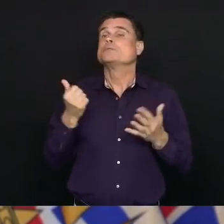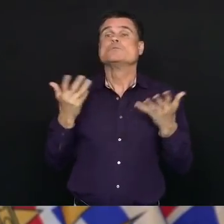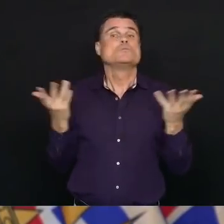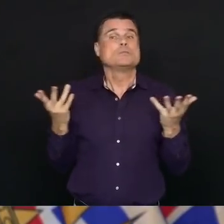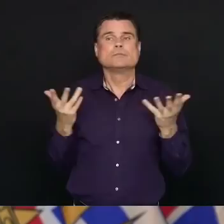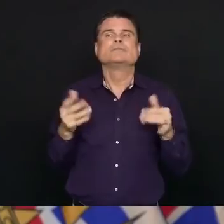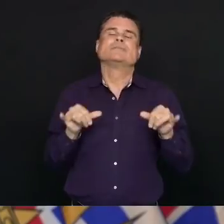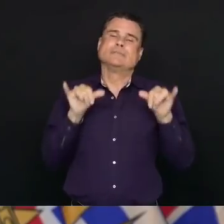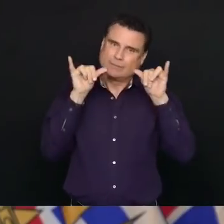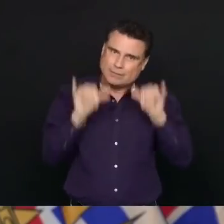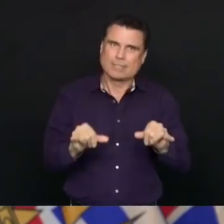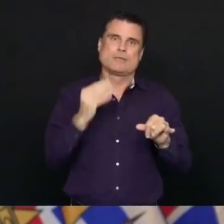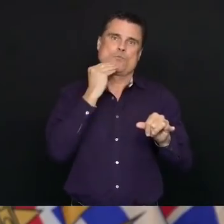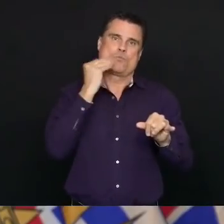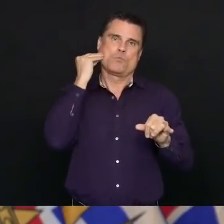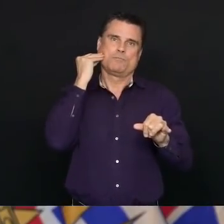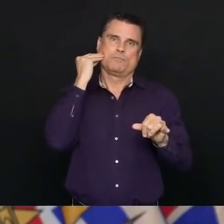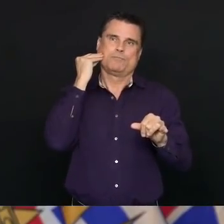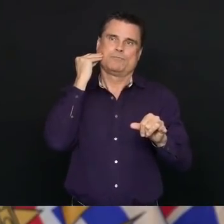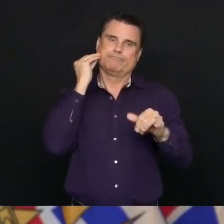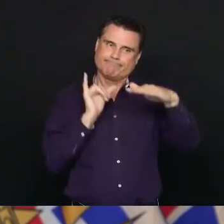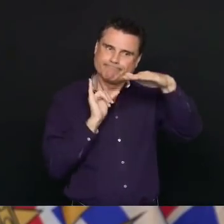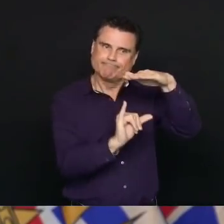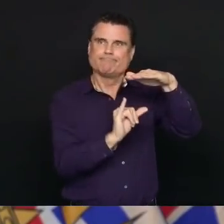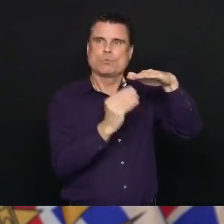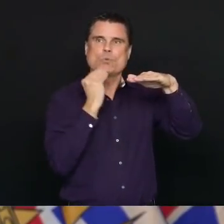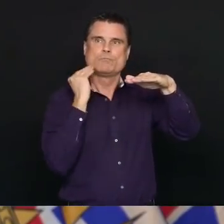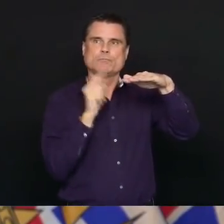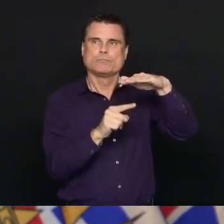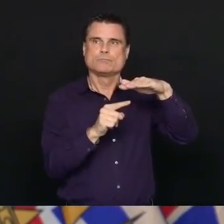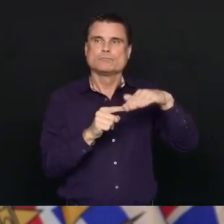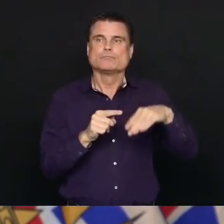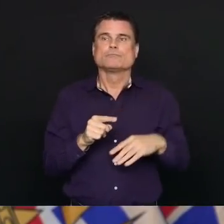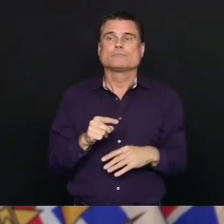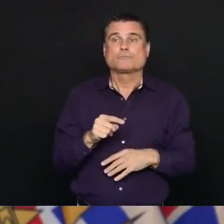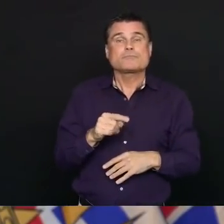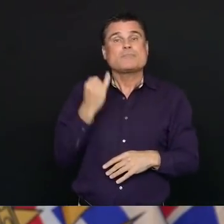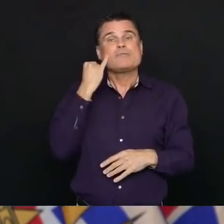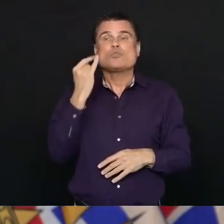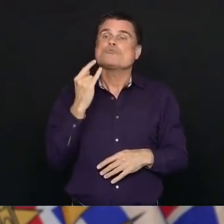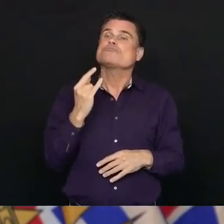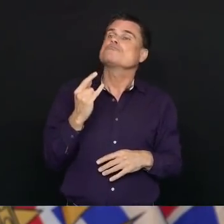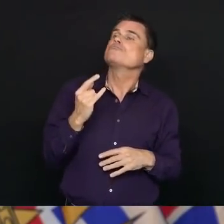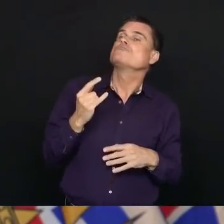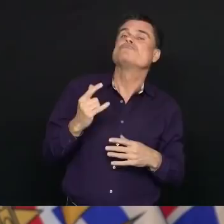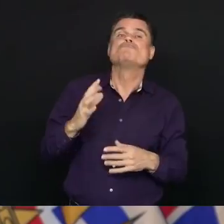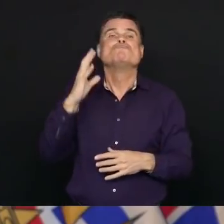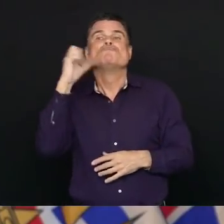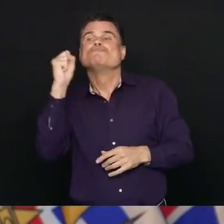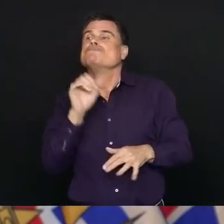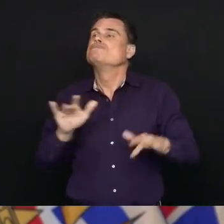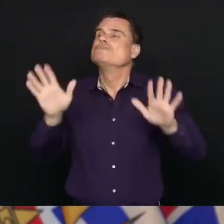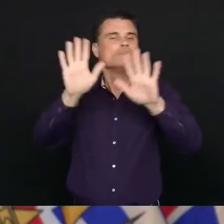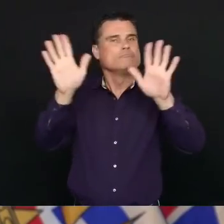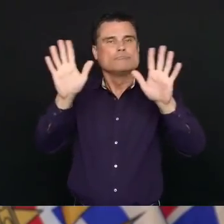appreciate what we have. Now is not the time for travel unless it is absolutely necessary.